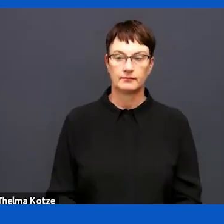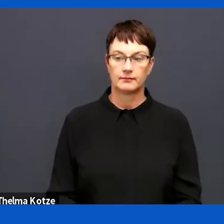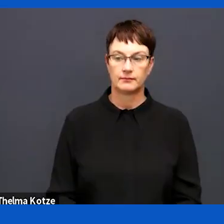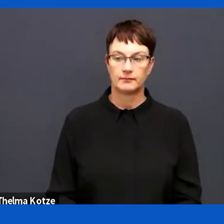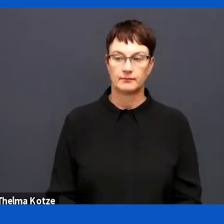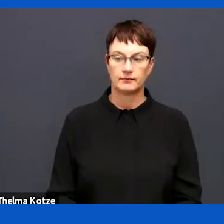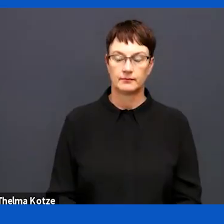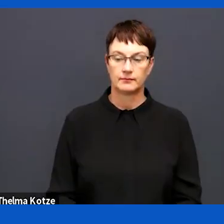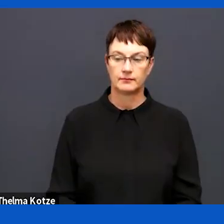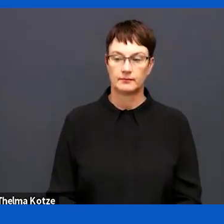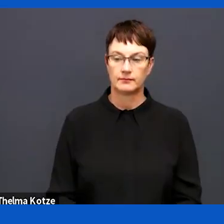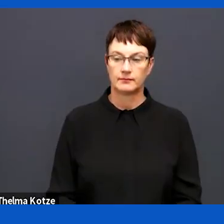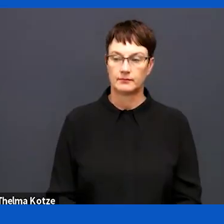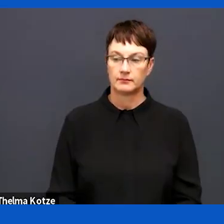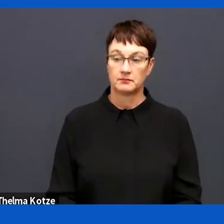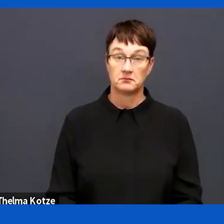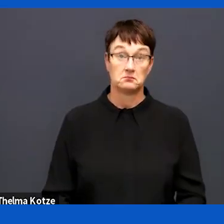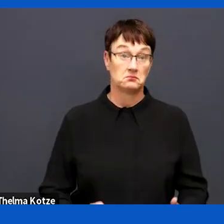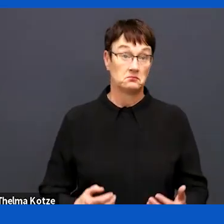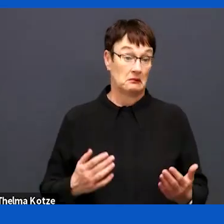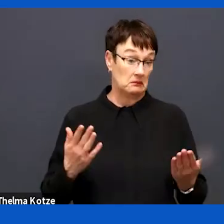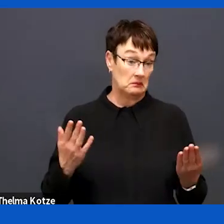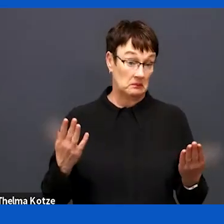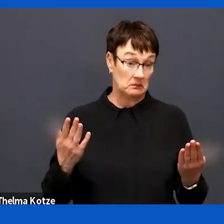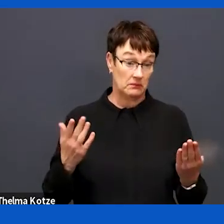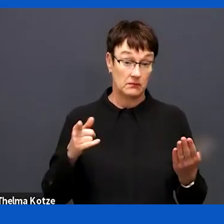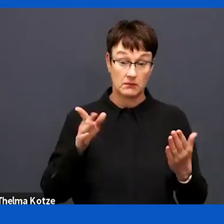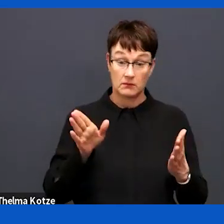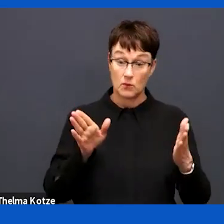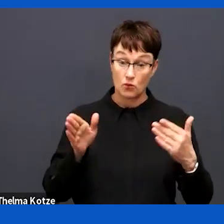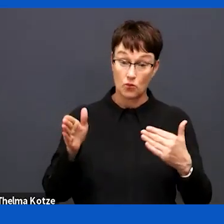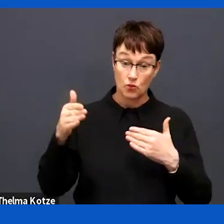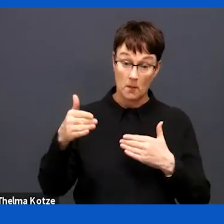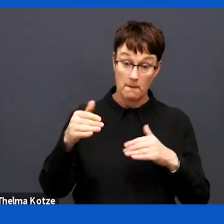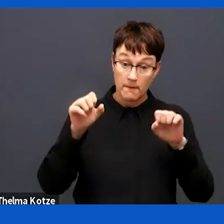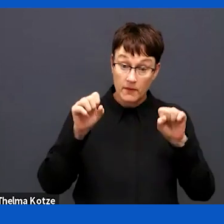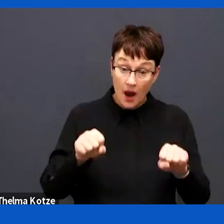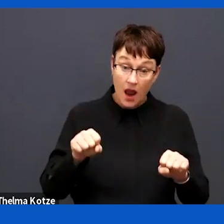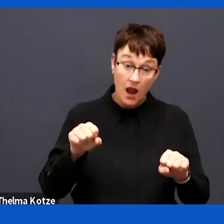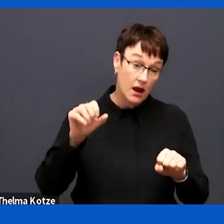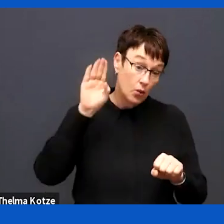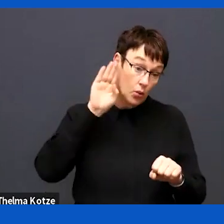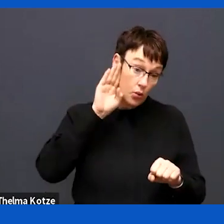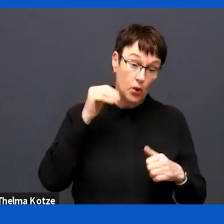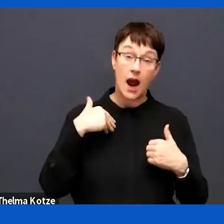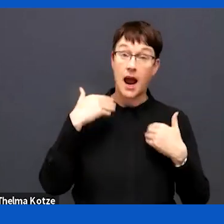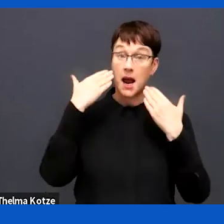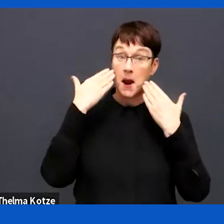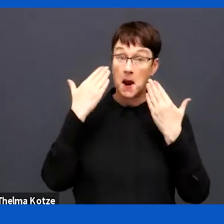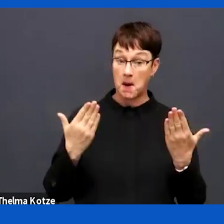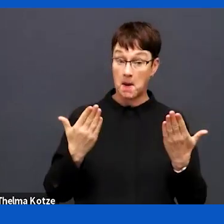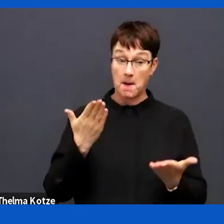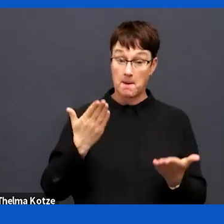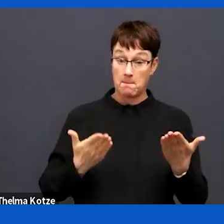I don't know if they can hear us in the room. If they can, we can't hear them. Susanna,